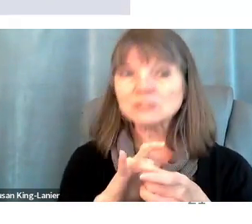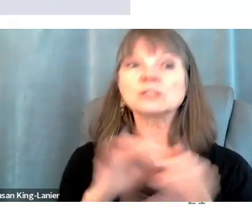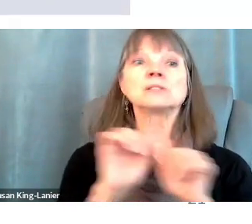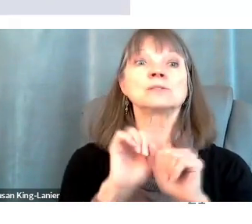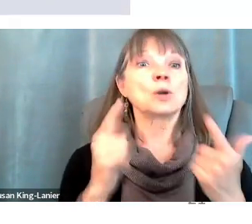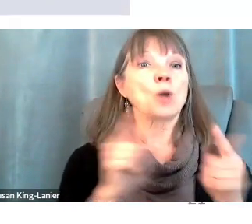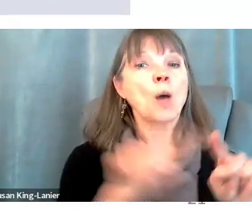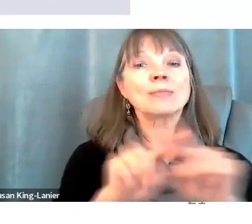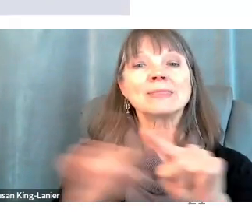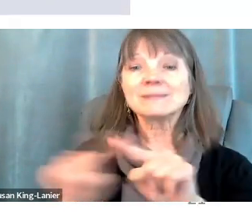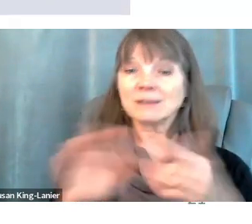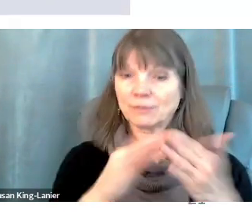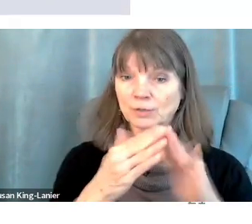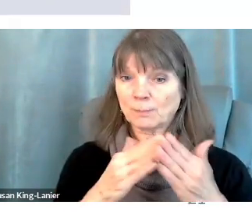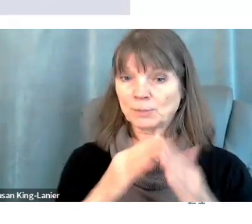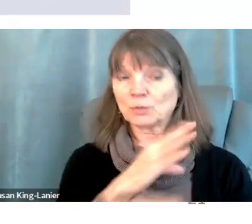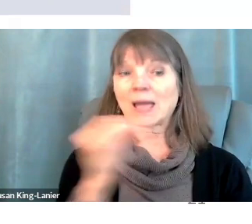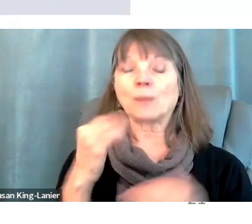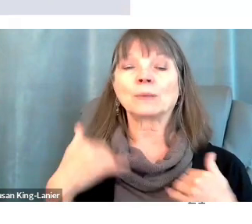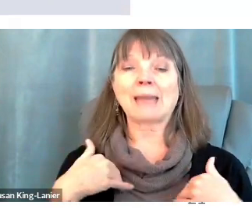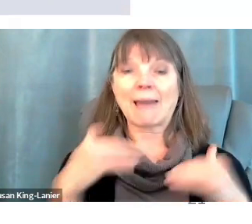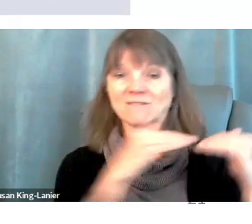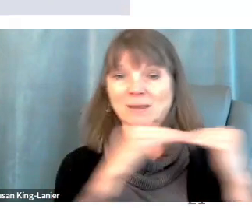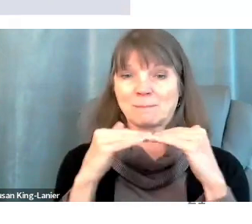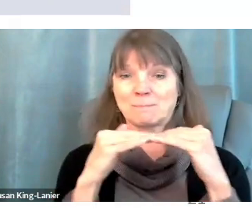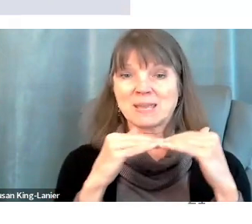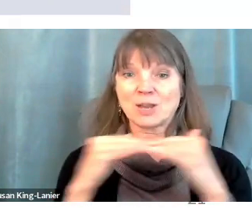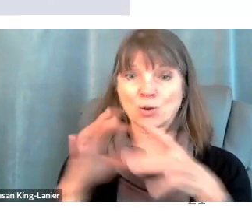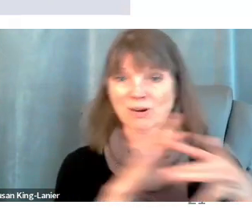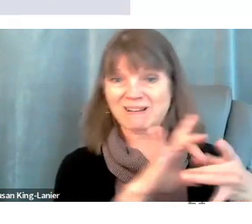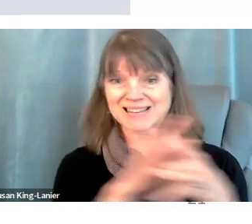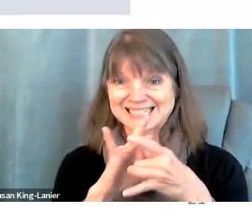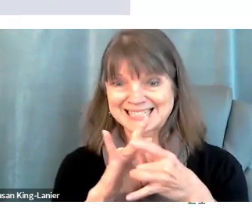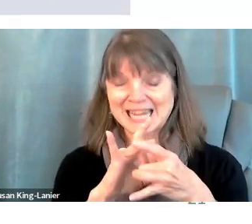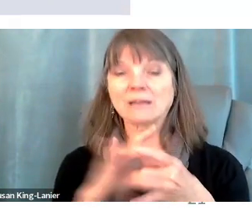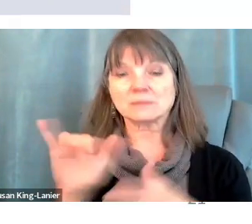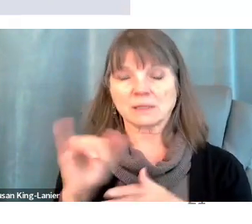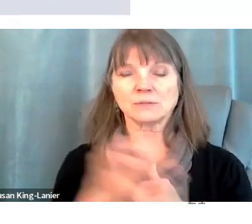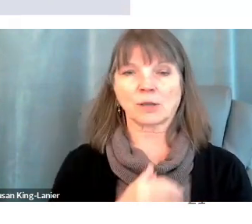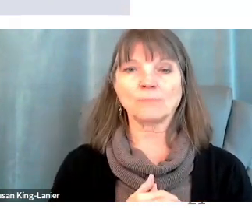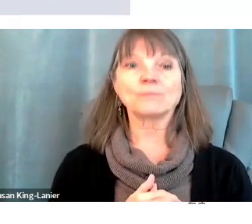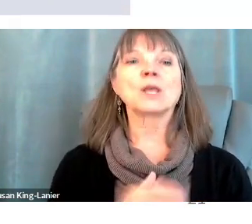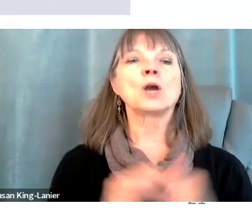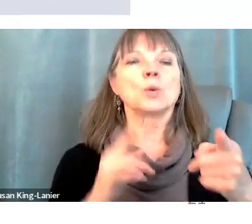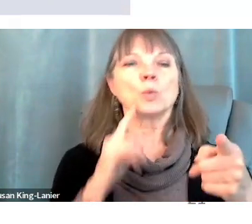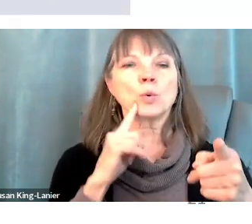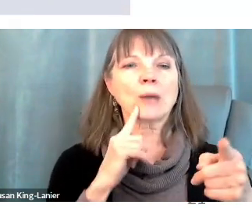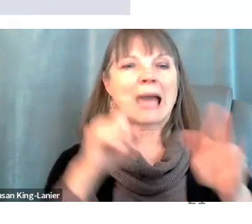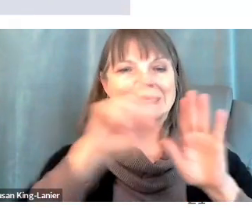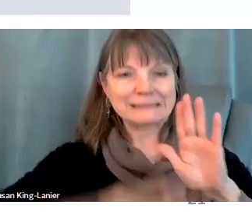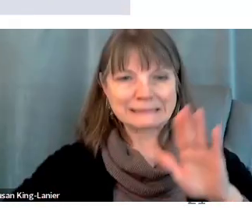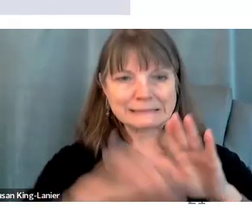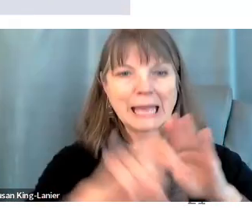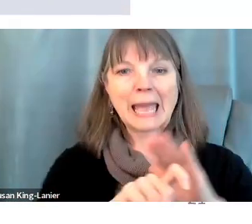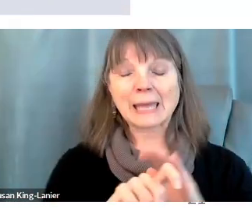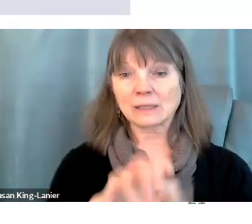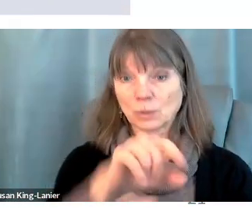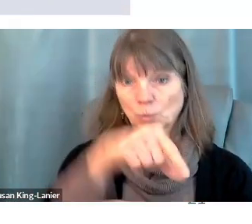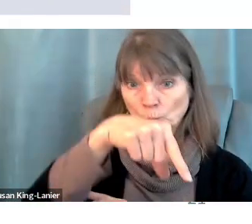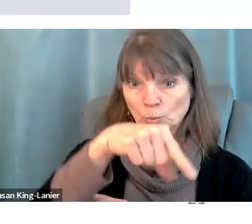You'll have all the communities and you'll additionally have the peer connect community right here to enroll yourself. You can scan the QR code here.